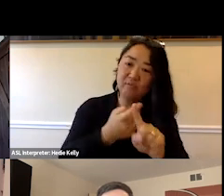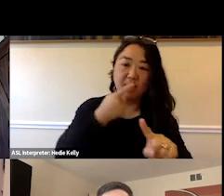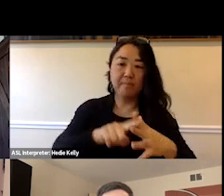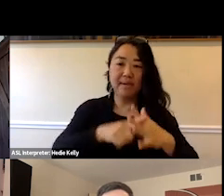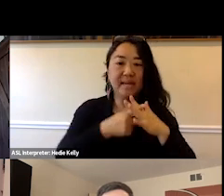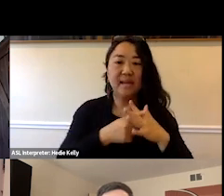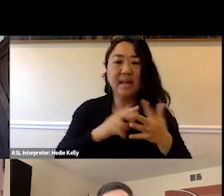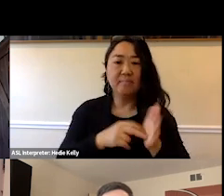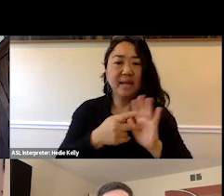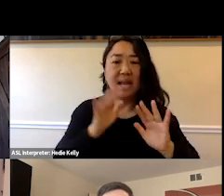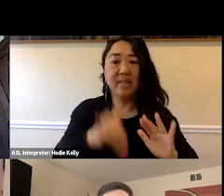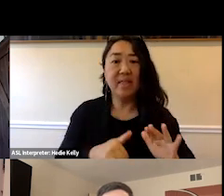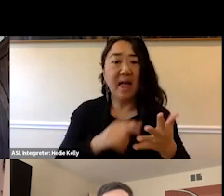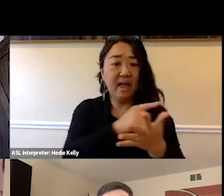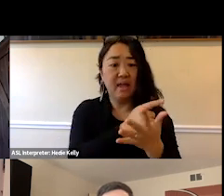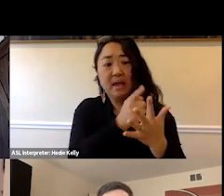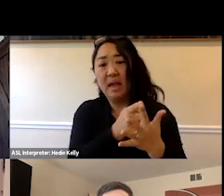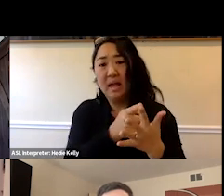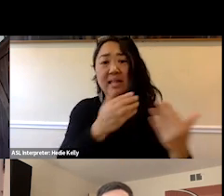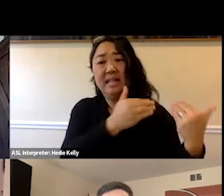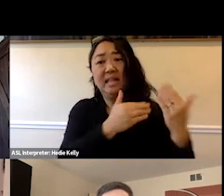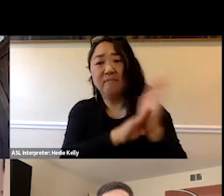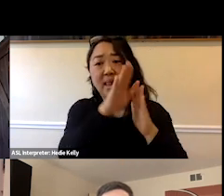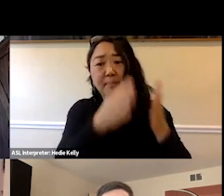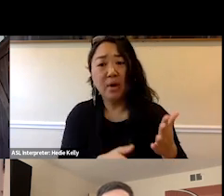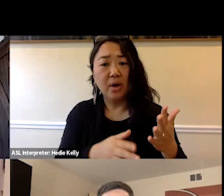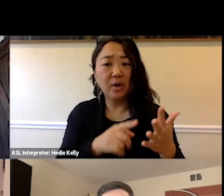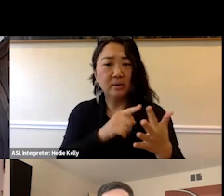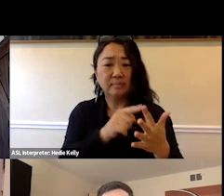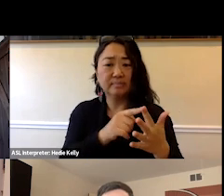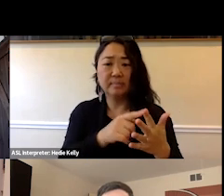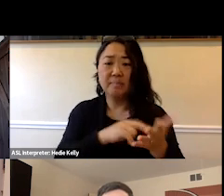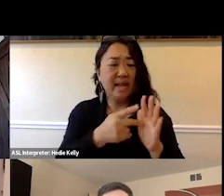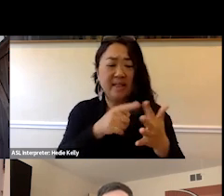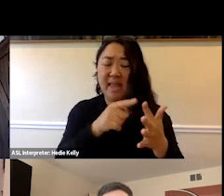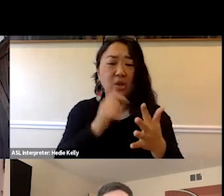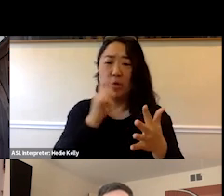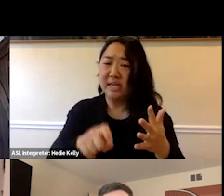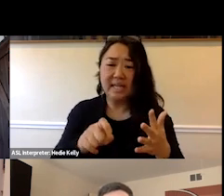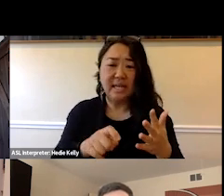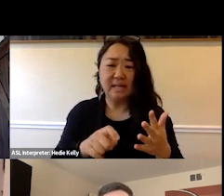That unburdens the developers, it unburdens the designers, the testers, and it unburdens the release